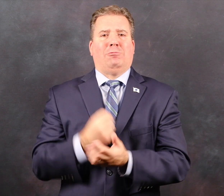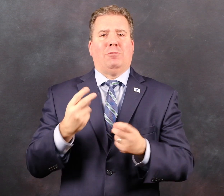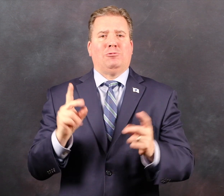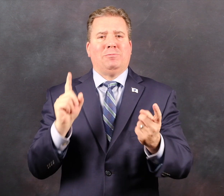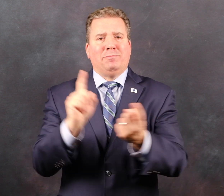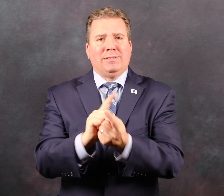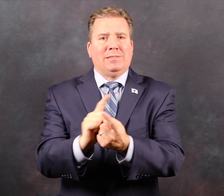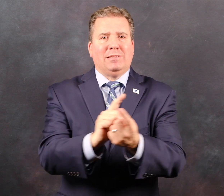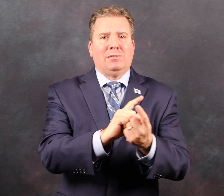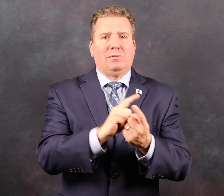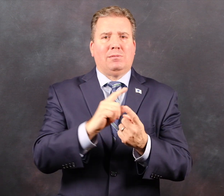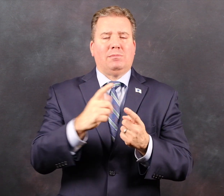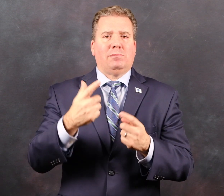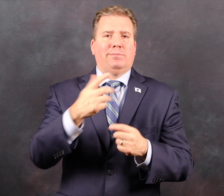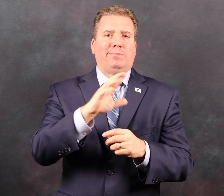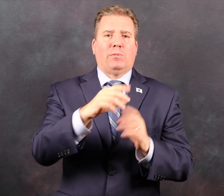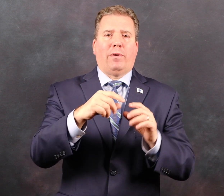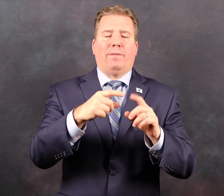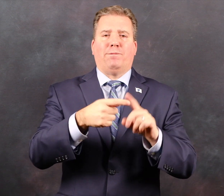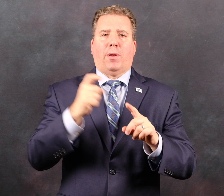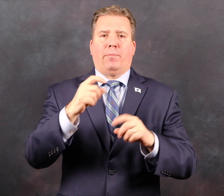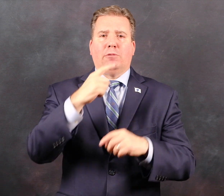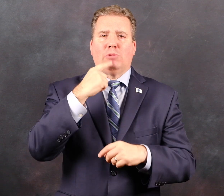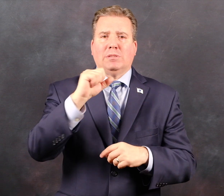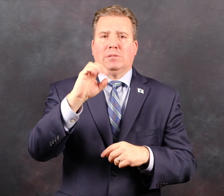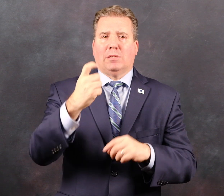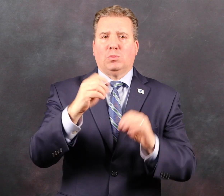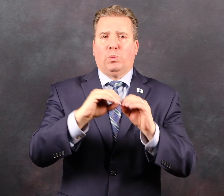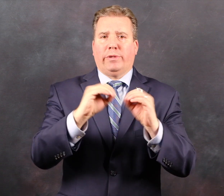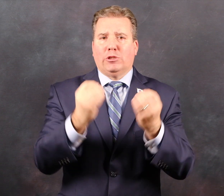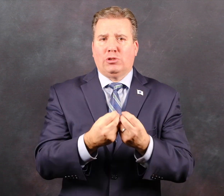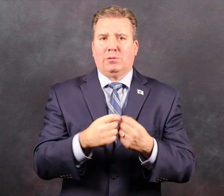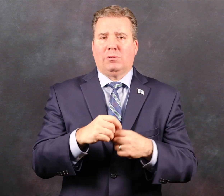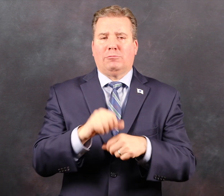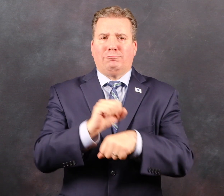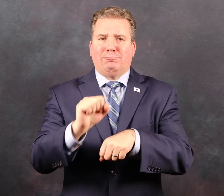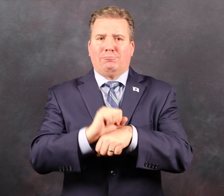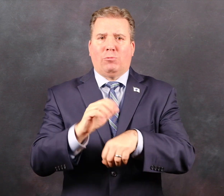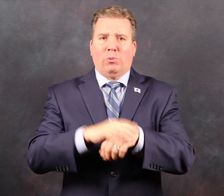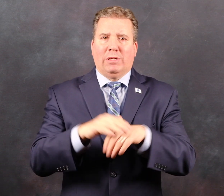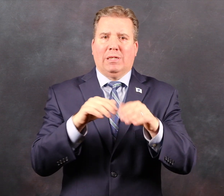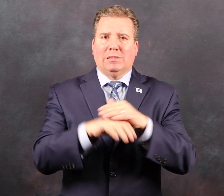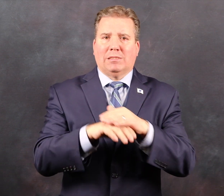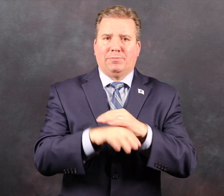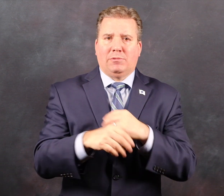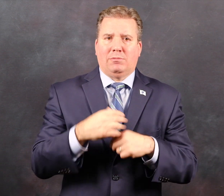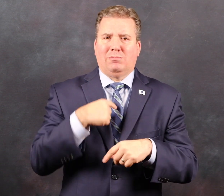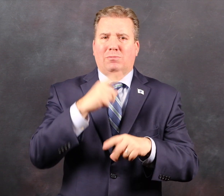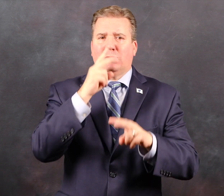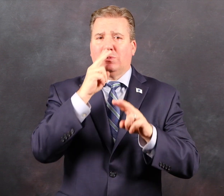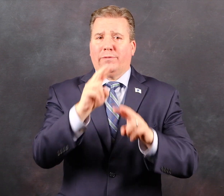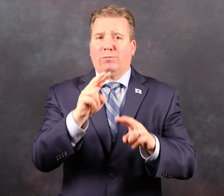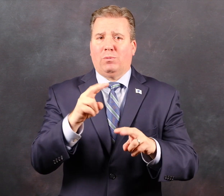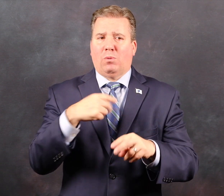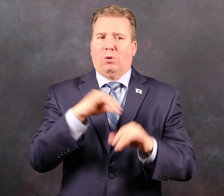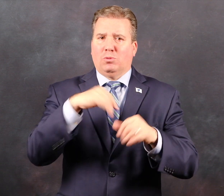opportunity to meet members of the Red Sox organization to address accessibility matters.